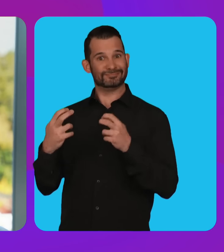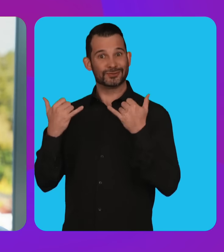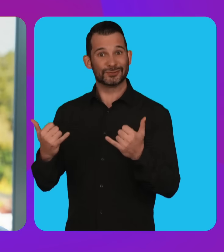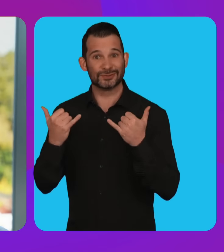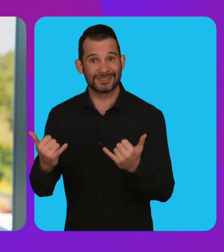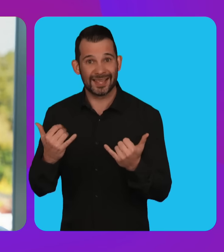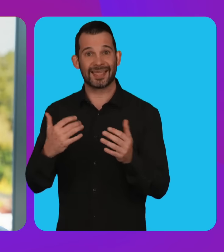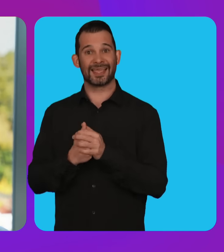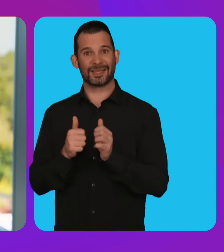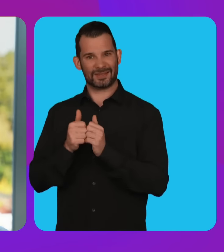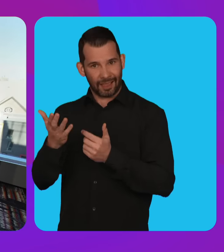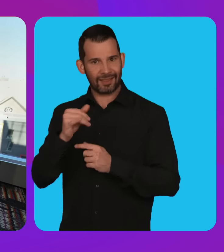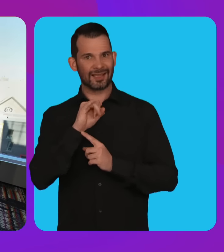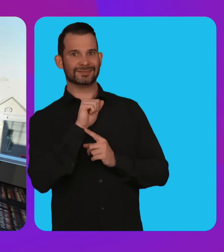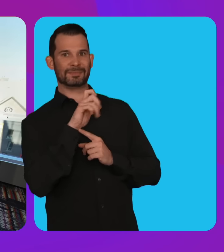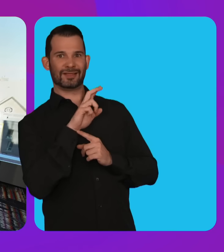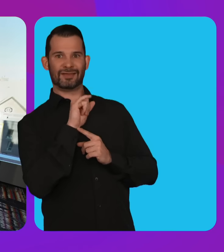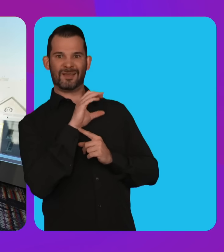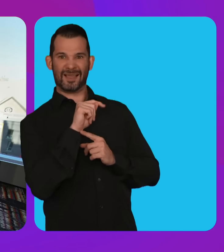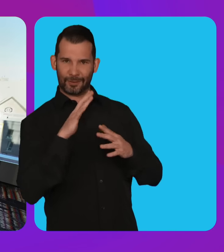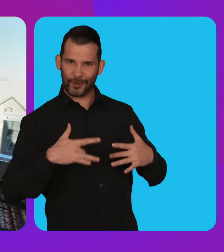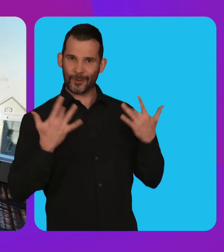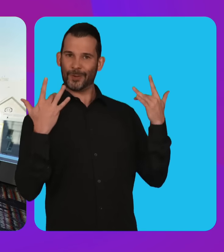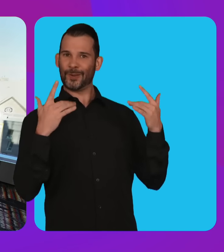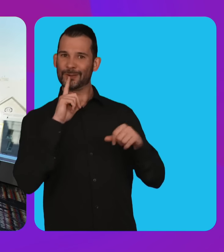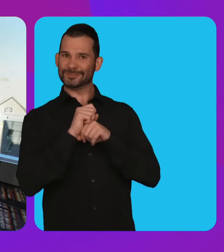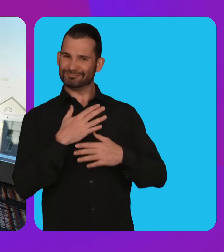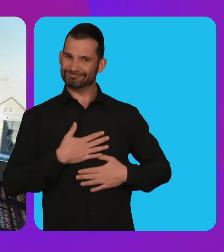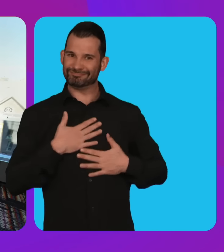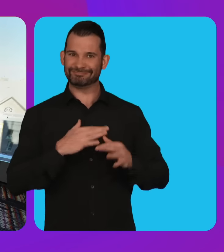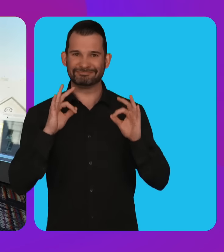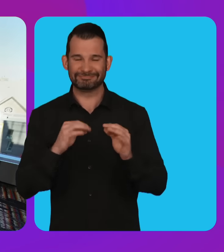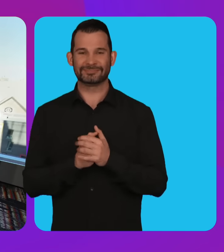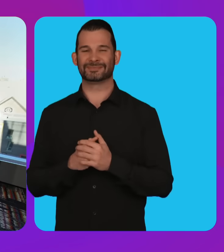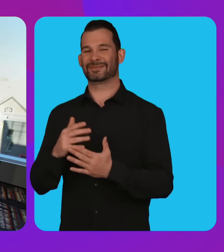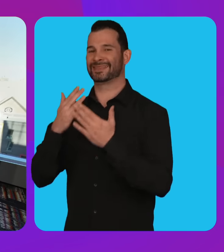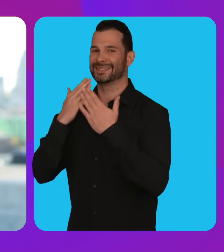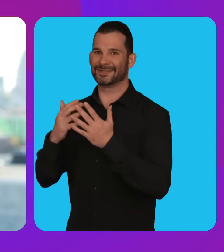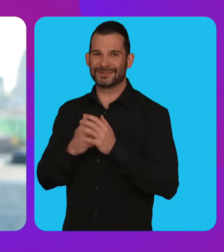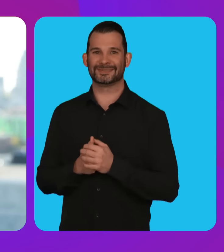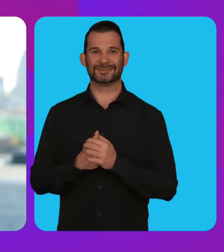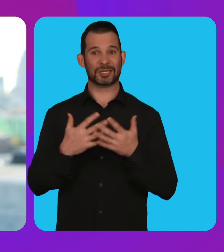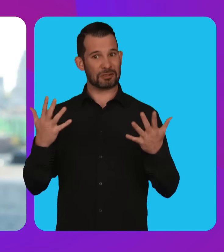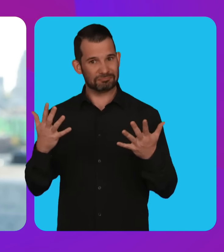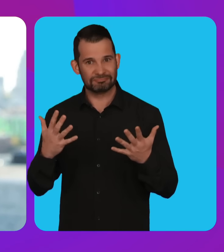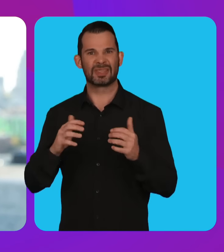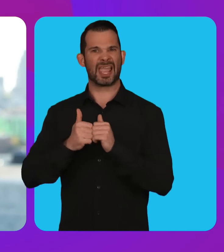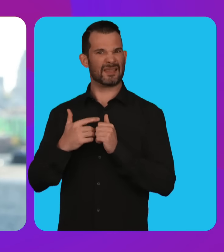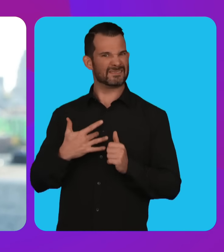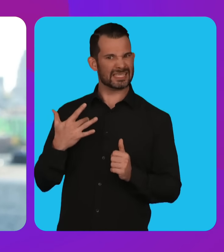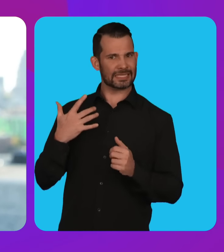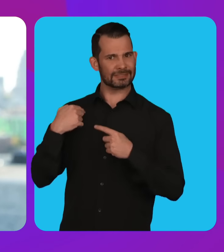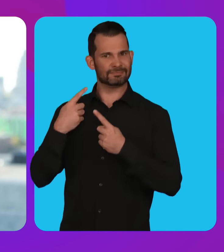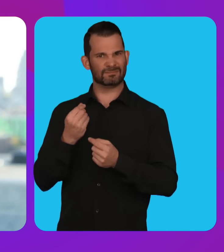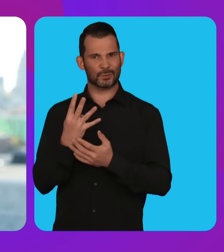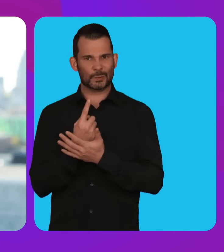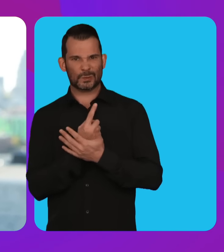To be here with Isabelle Racicot, what a treat, a great pleasure. [Interpreter 3] Thank you. So how does it feel to be a few weeks